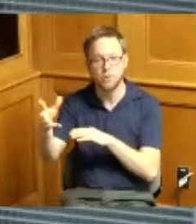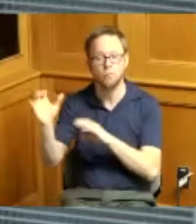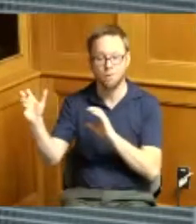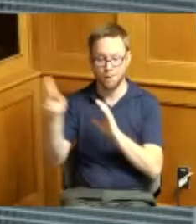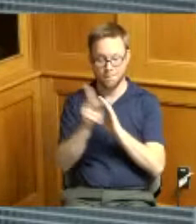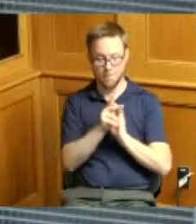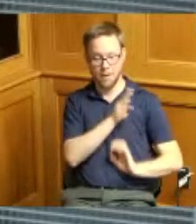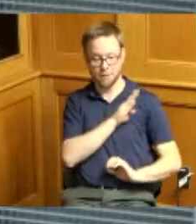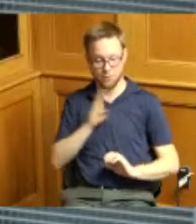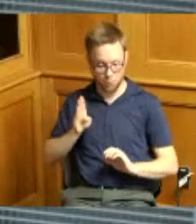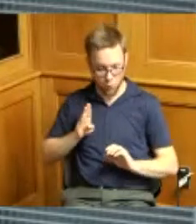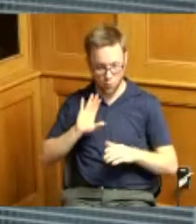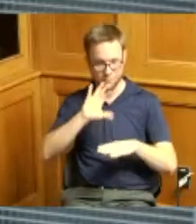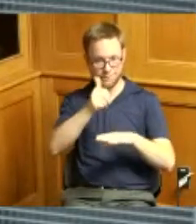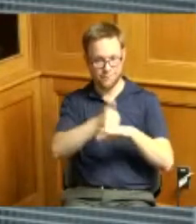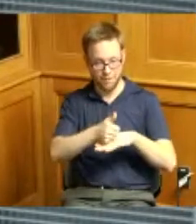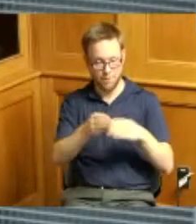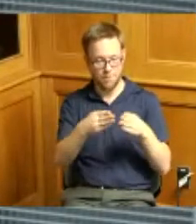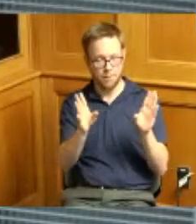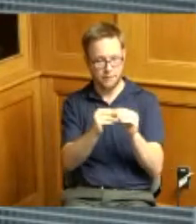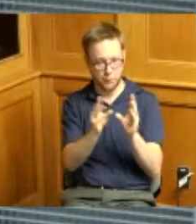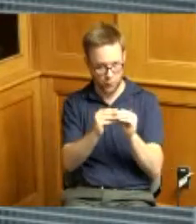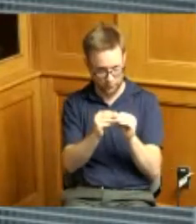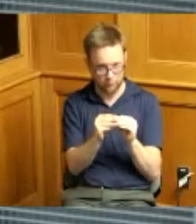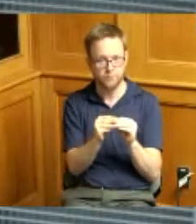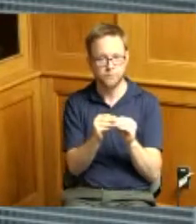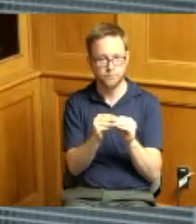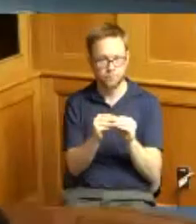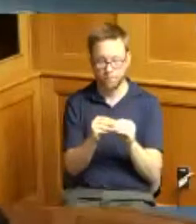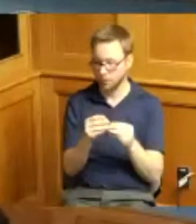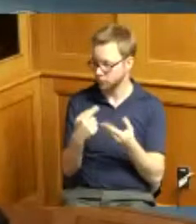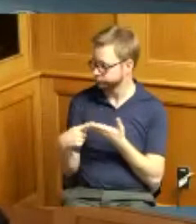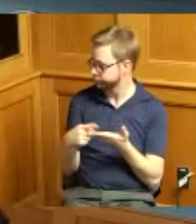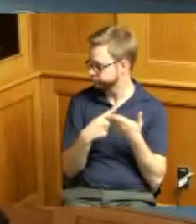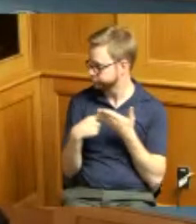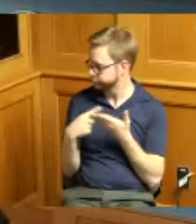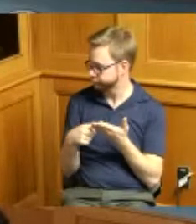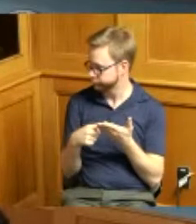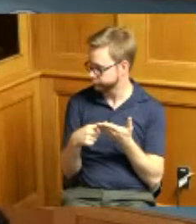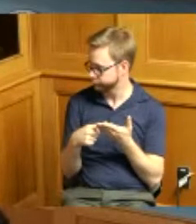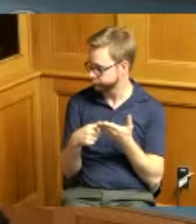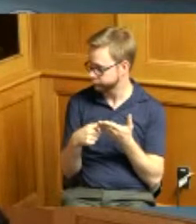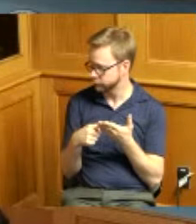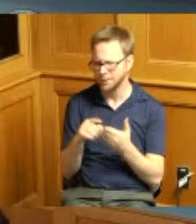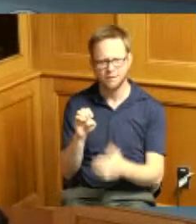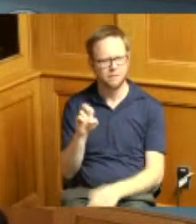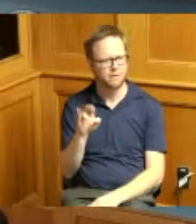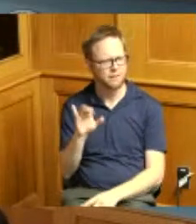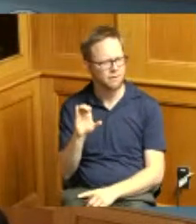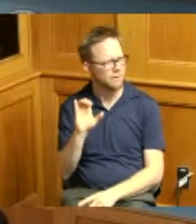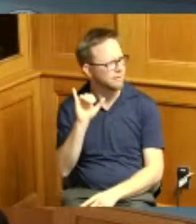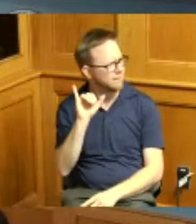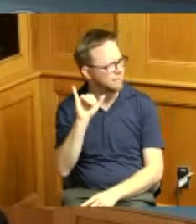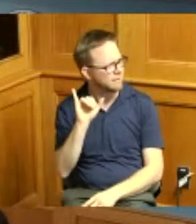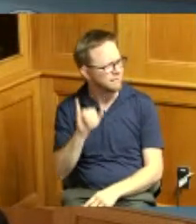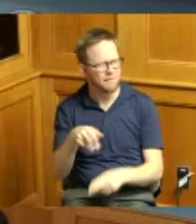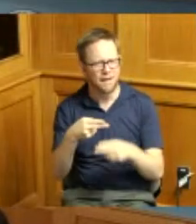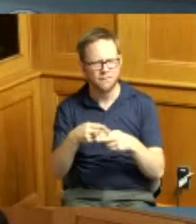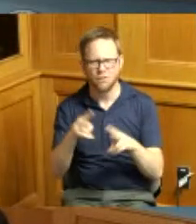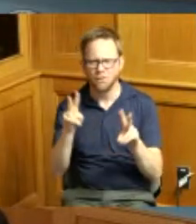date for this request any discussion Eric is this what they call like a paper street no this